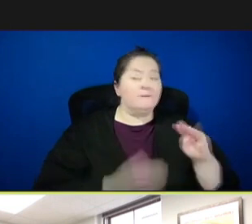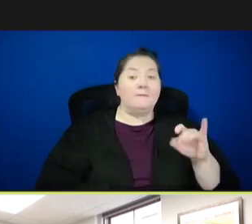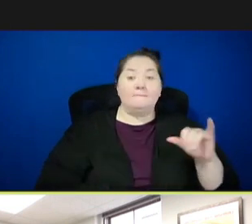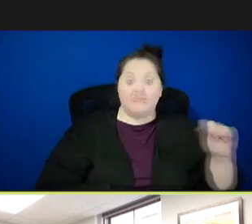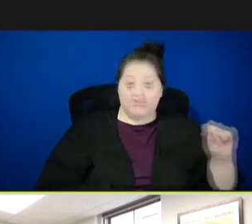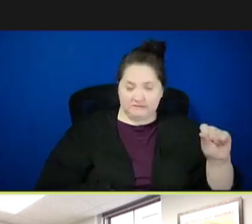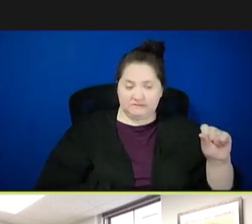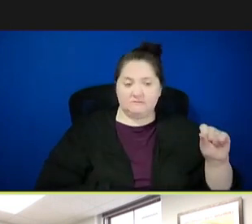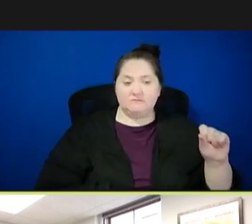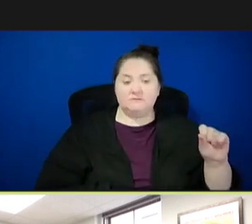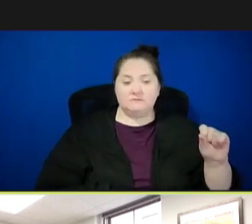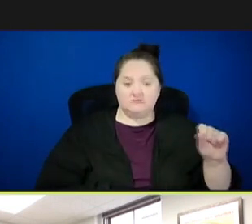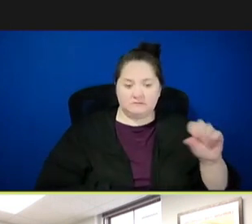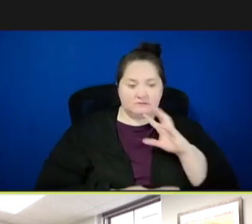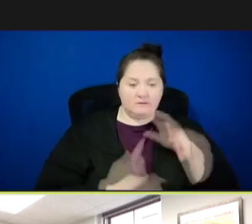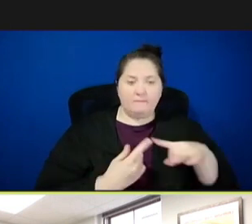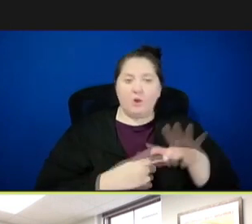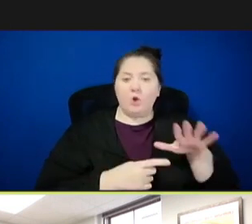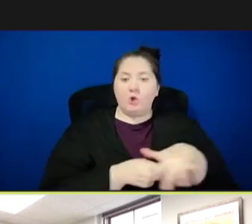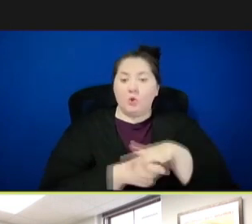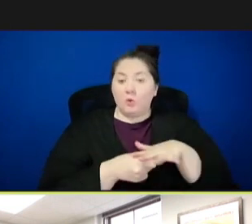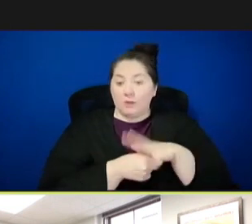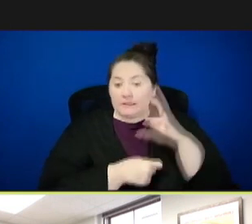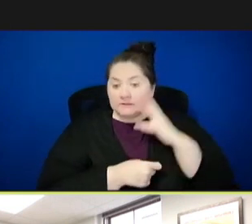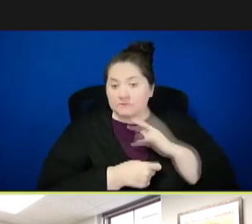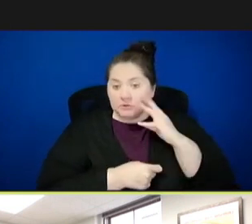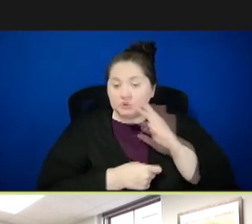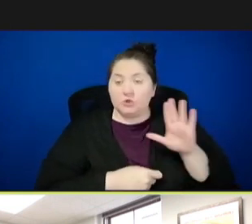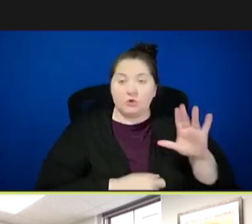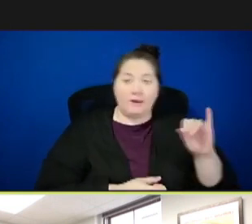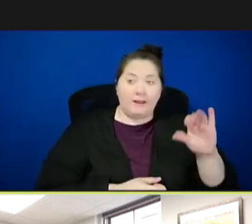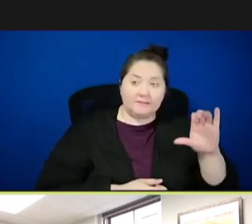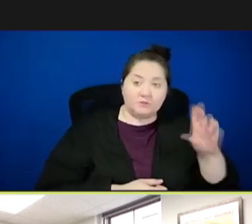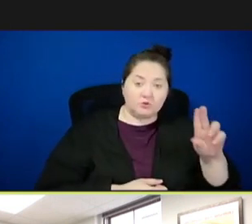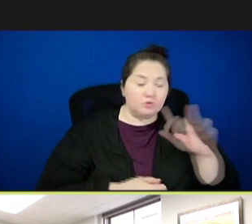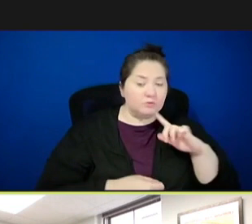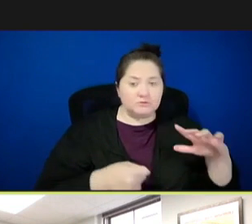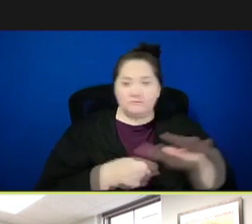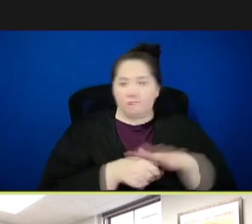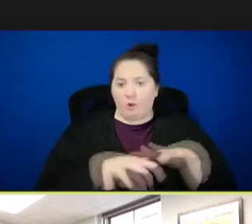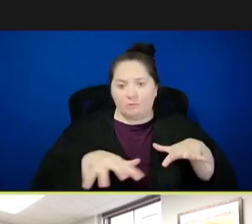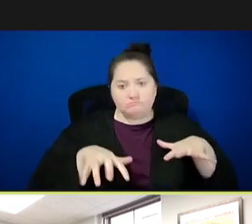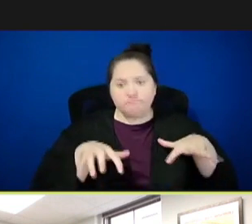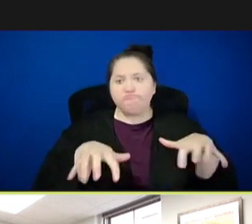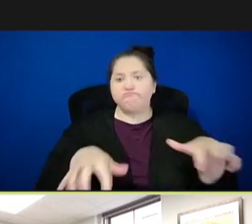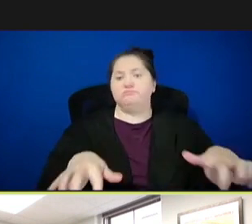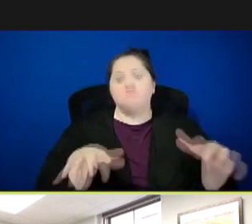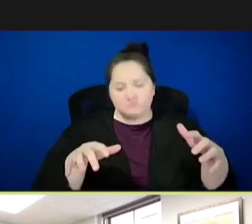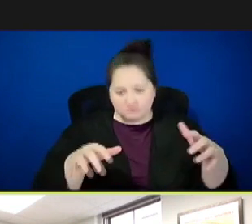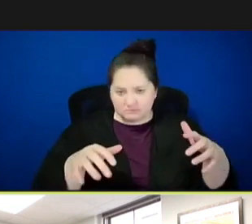that talked about her local experience in her ICU literally being filled with ill pregnant women